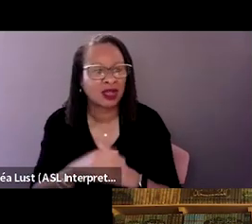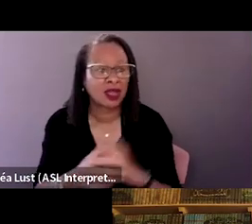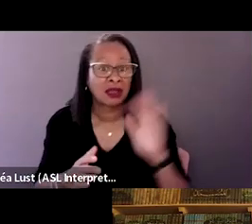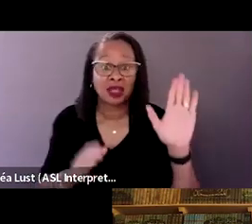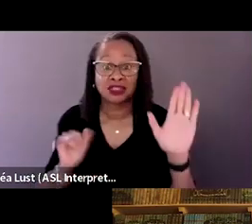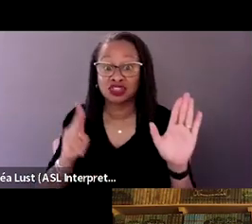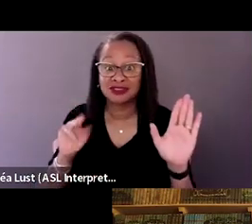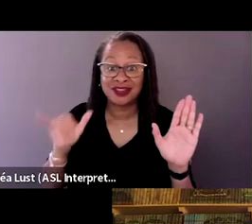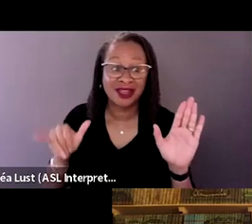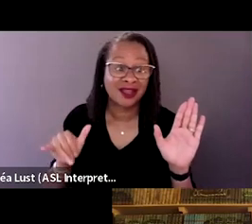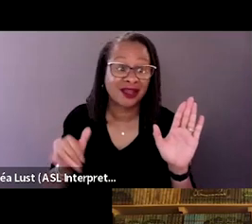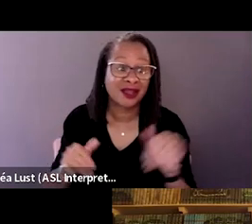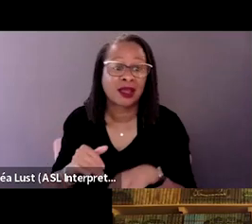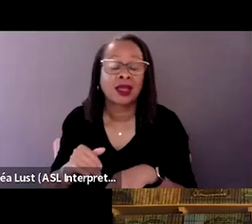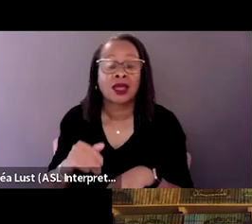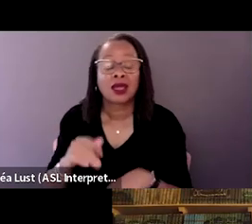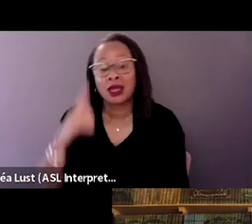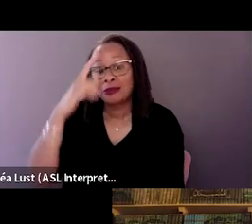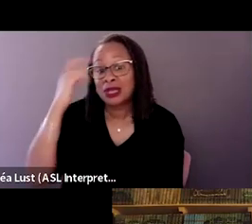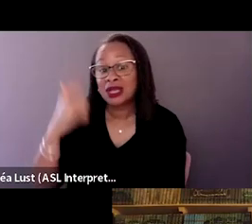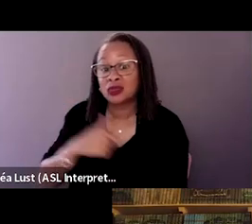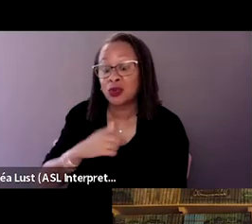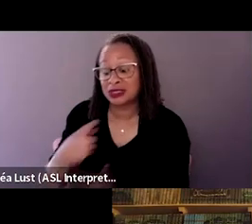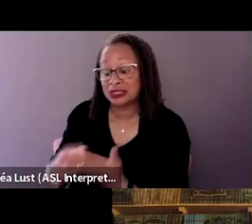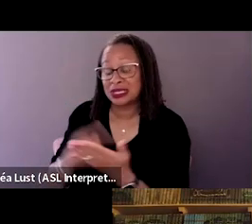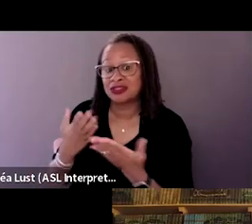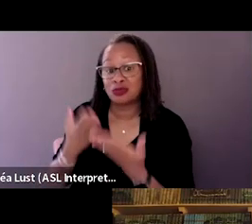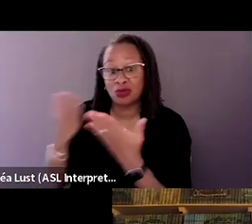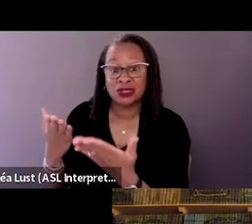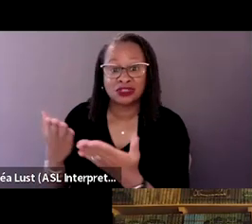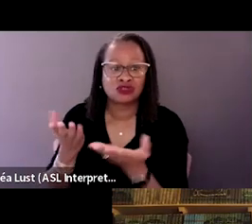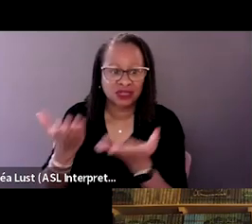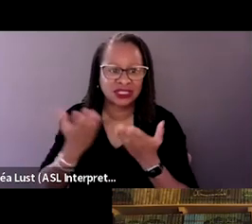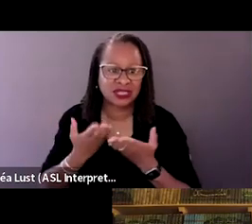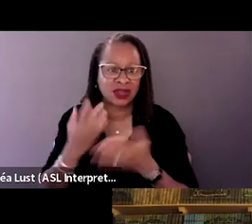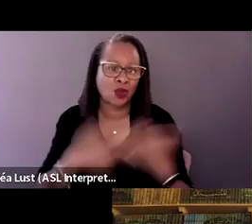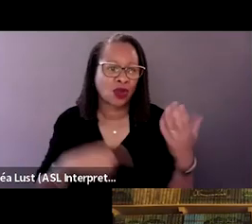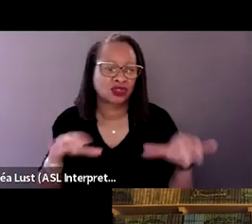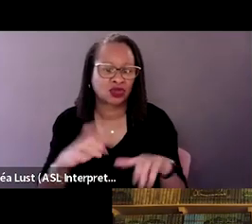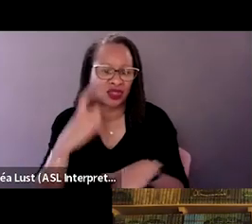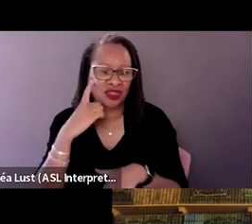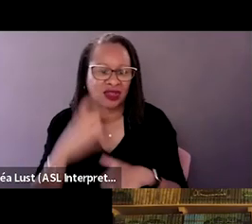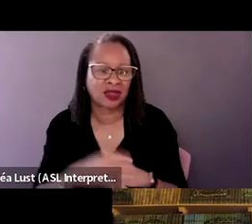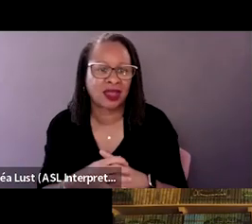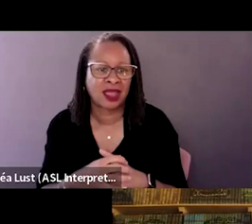Just, because we're talking about this proposal you receive, what do you think is a feature documentary